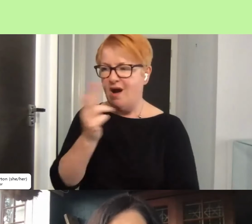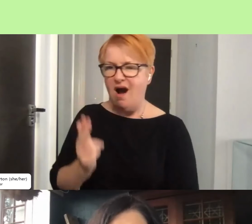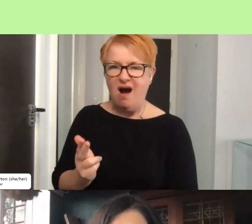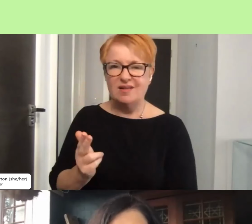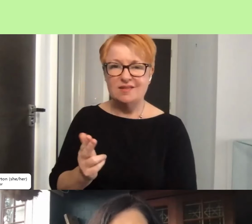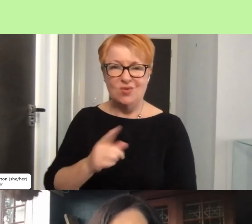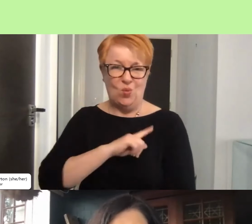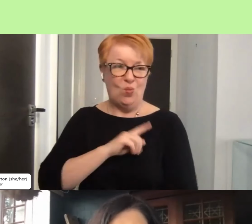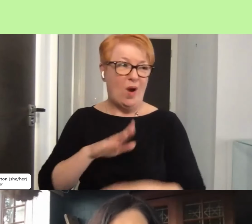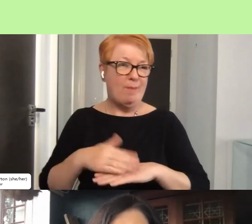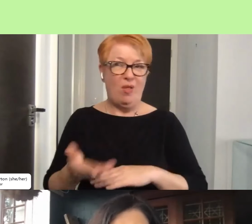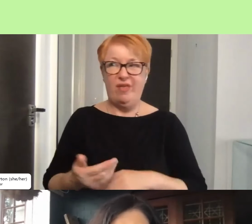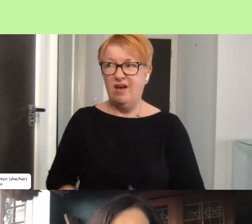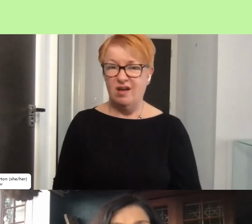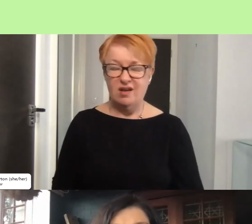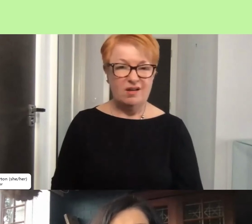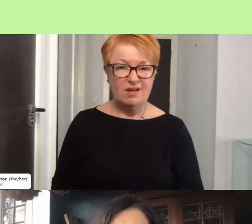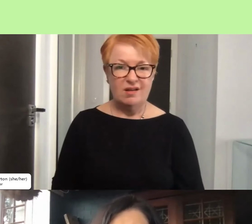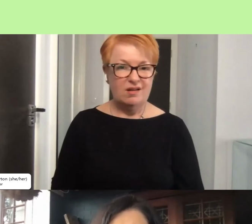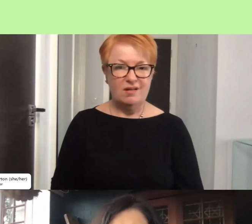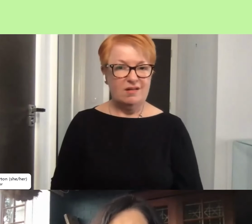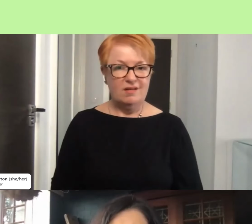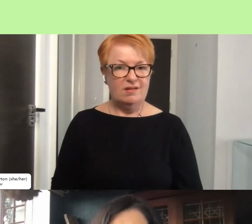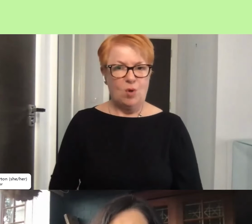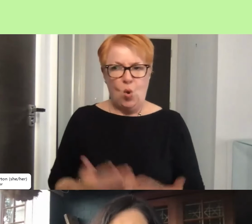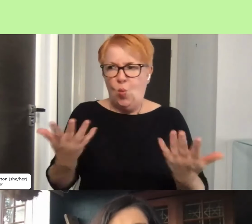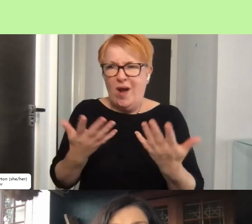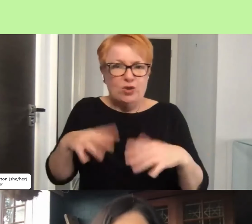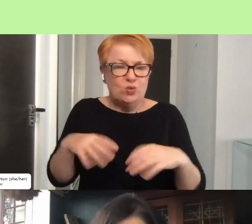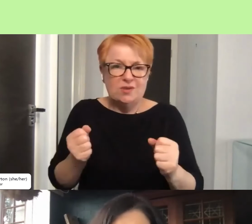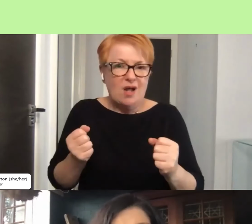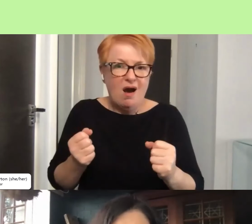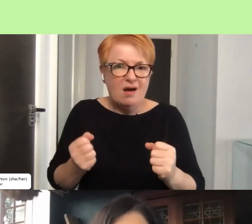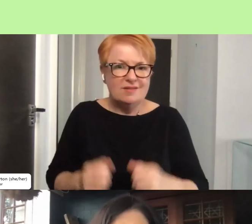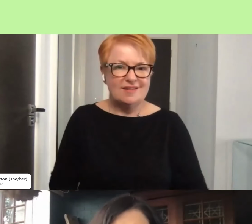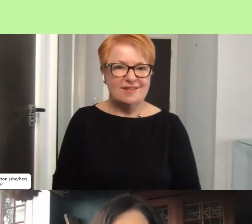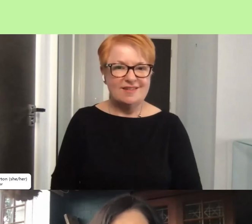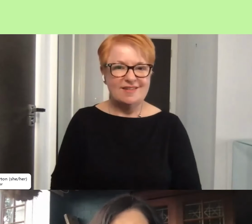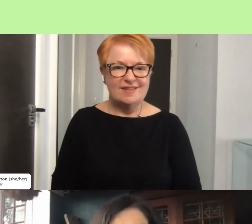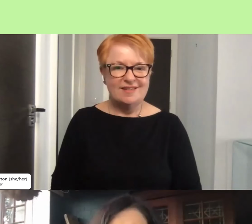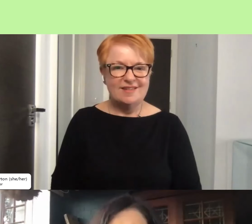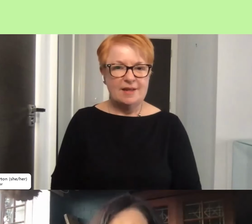You know, like, where else we do is, do we start, you know, so where else should we start,